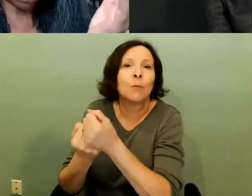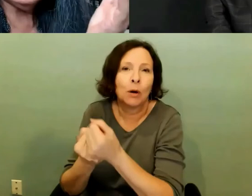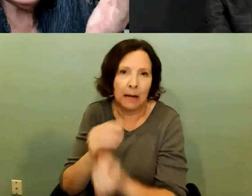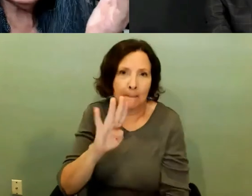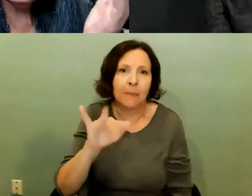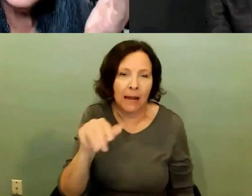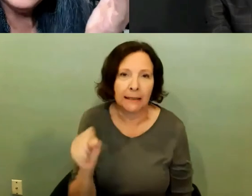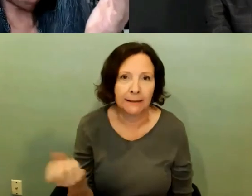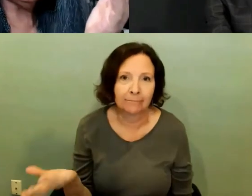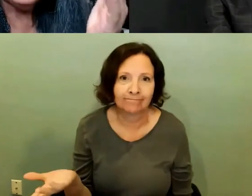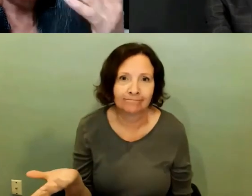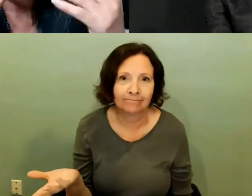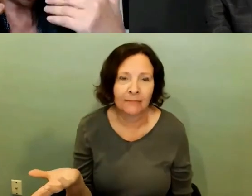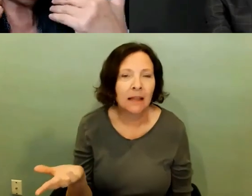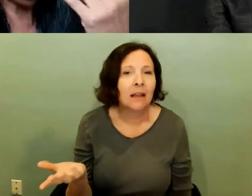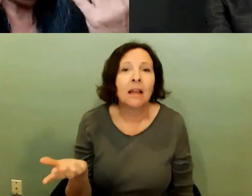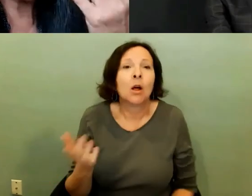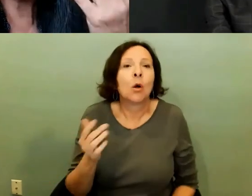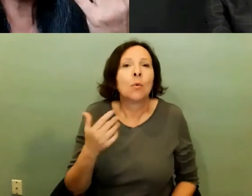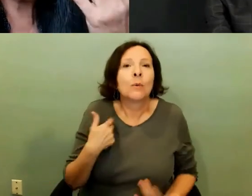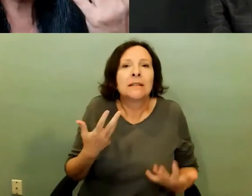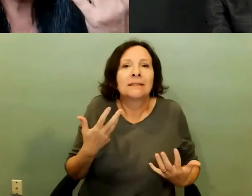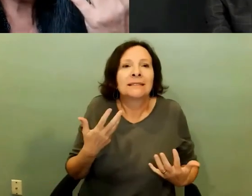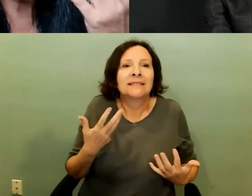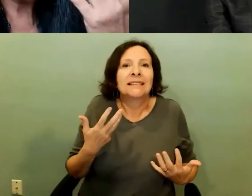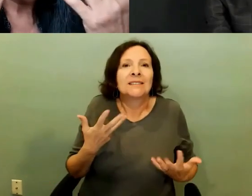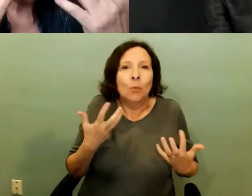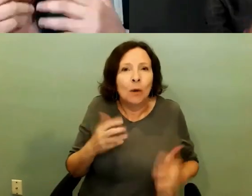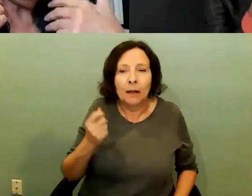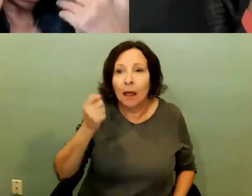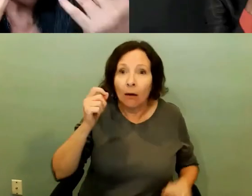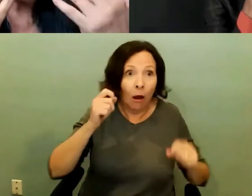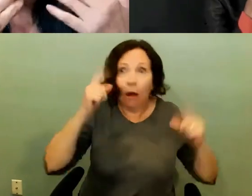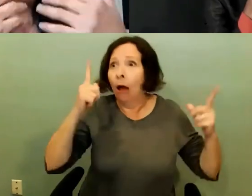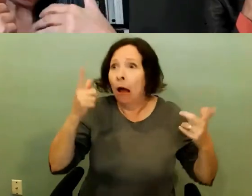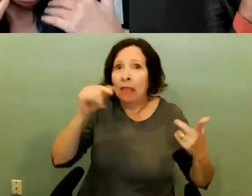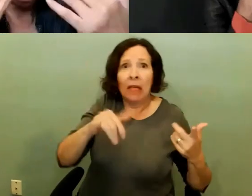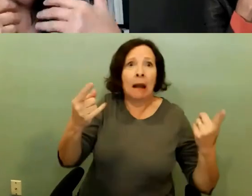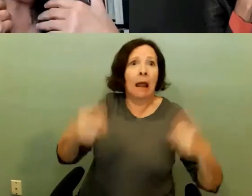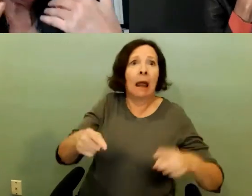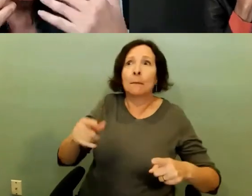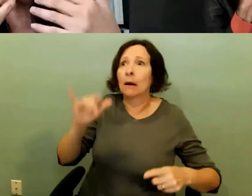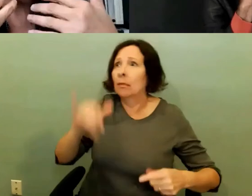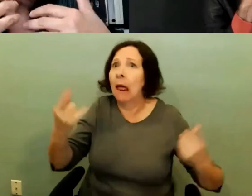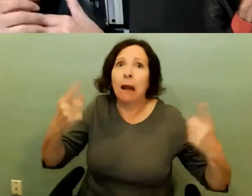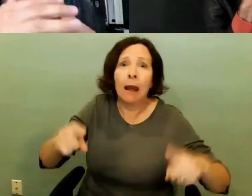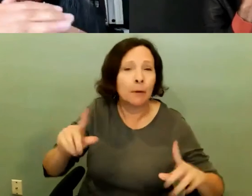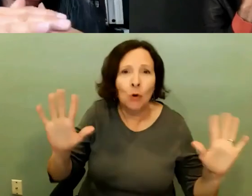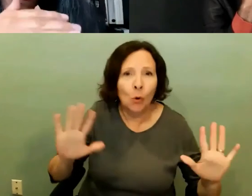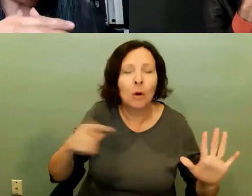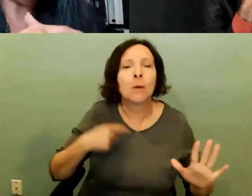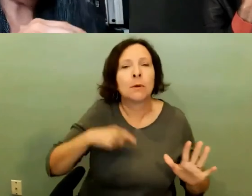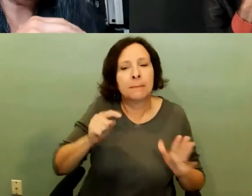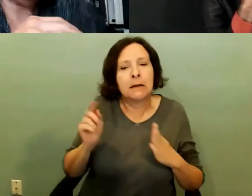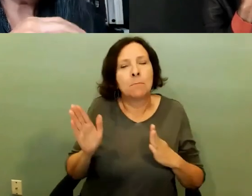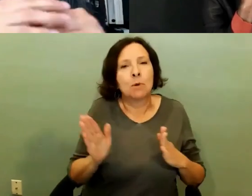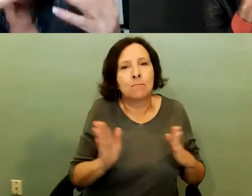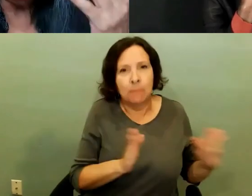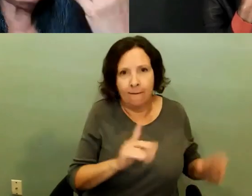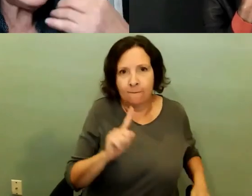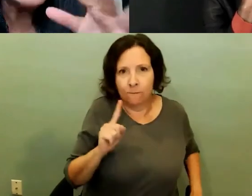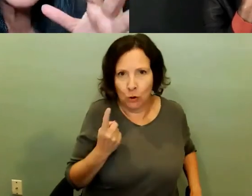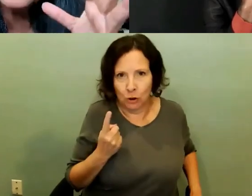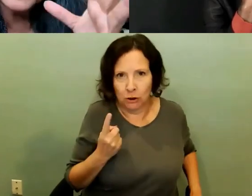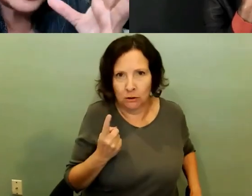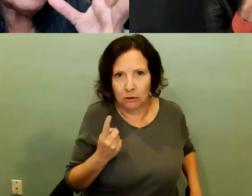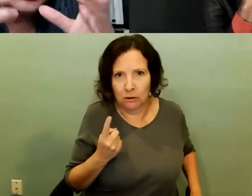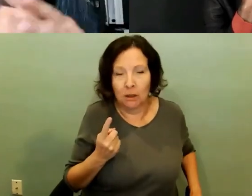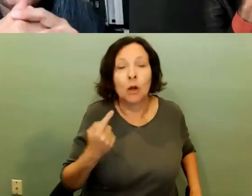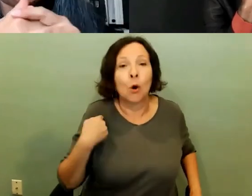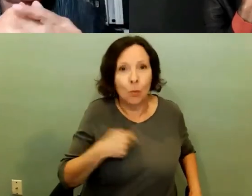it happens. We know, we have strategies. We know these things are going to break open we know that